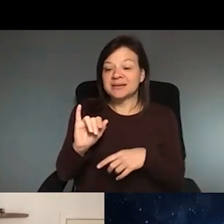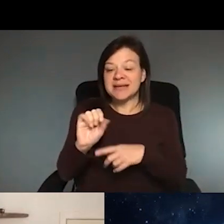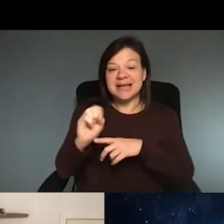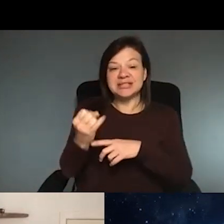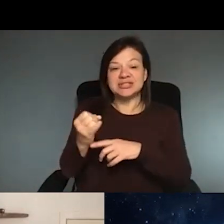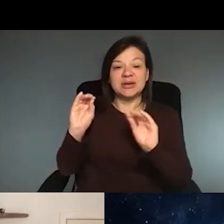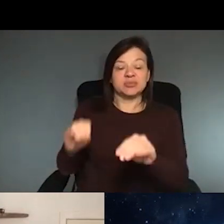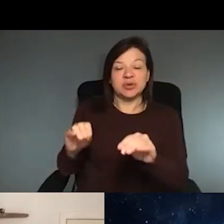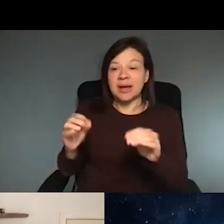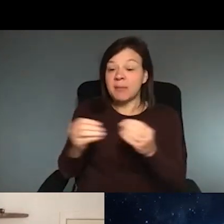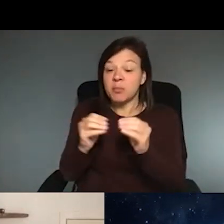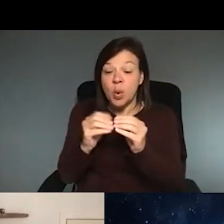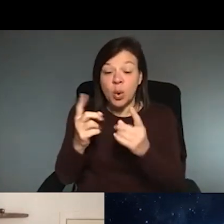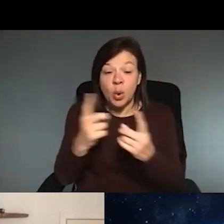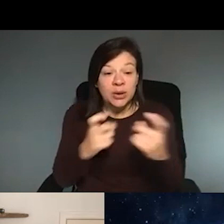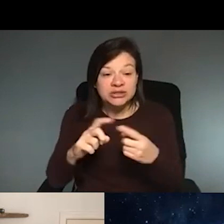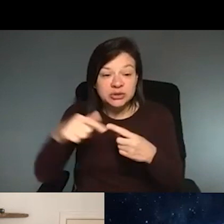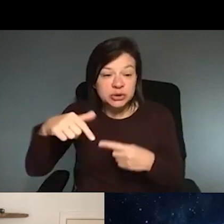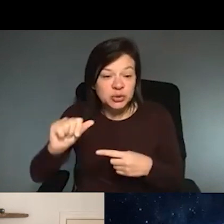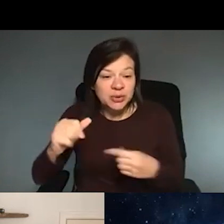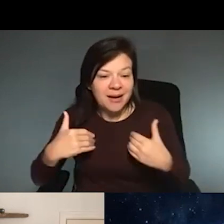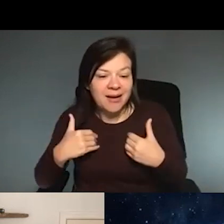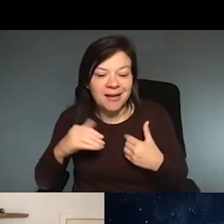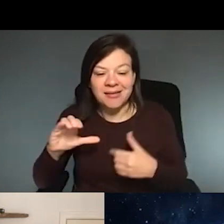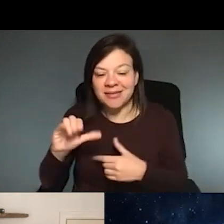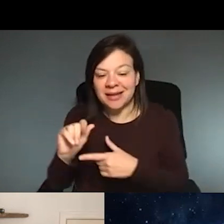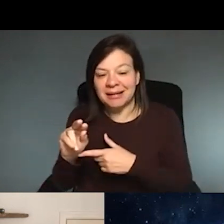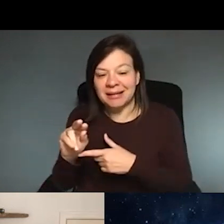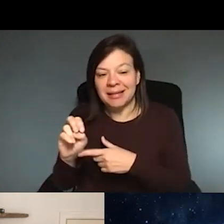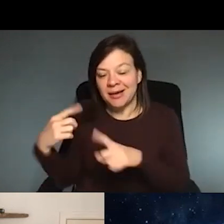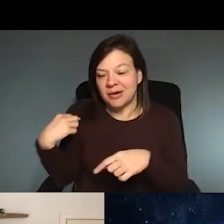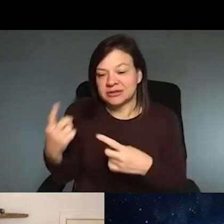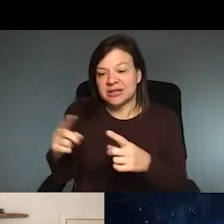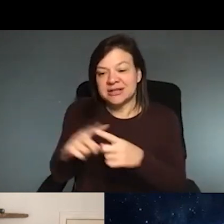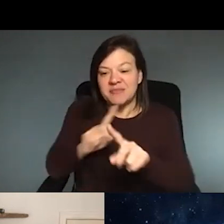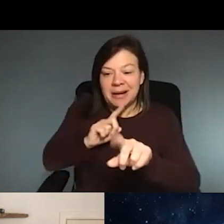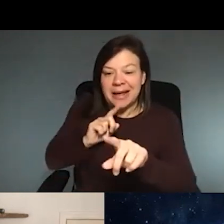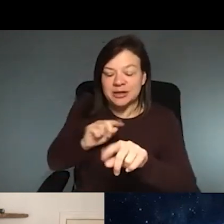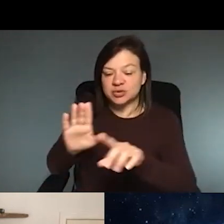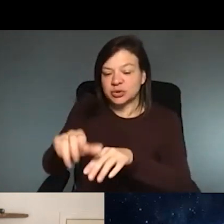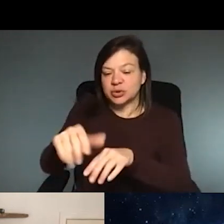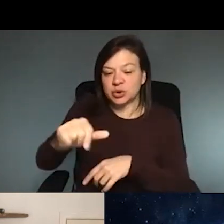HAVE IN THE Q&A, CLARE AND COMPANY HAVE BEEN DOING A GREAT JOB OF ANSWERING THE QUESTIONS.